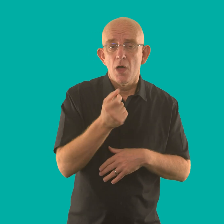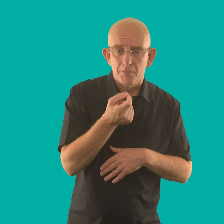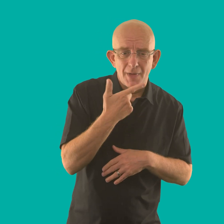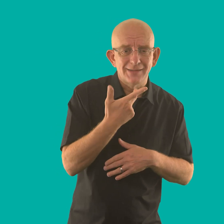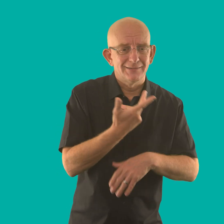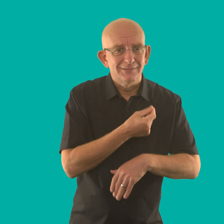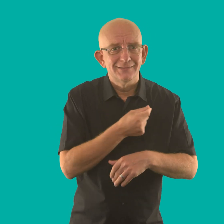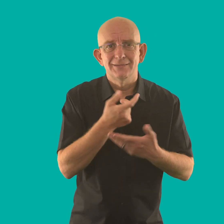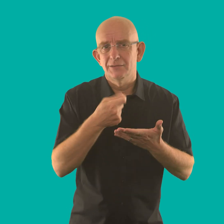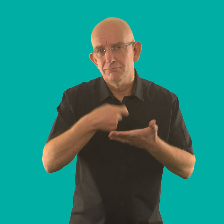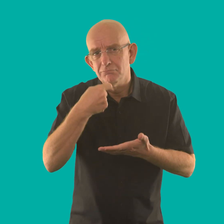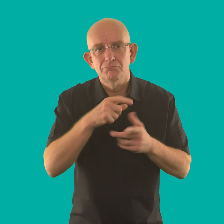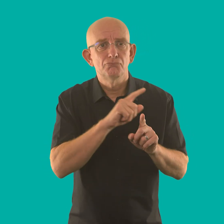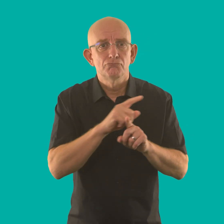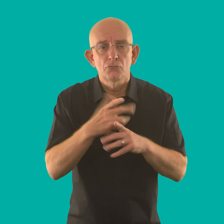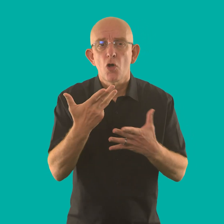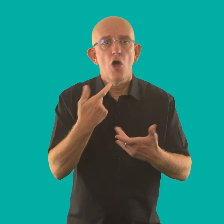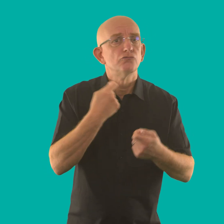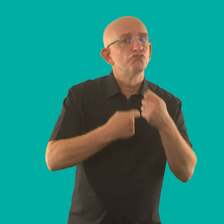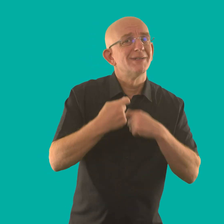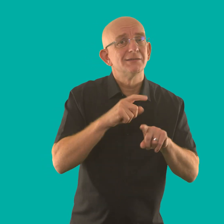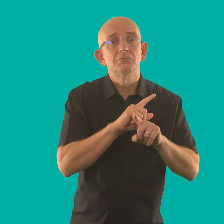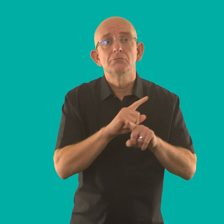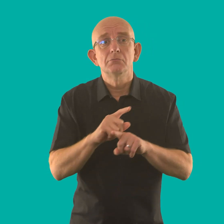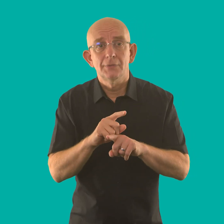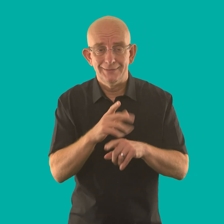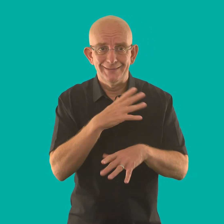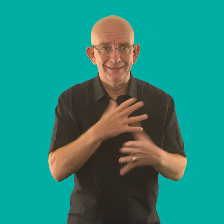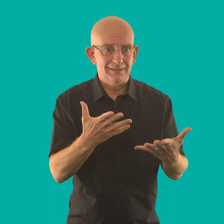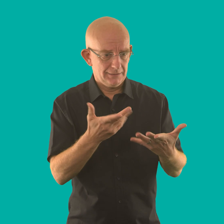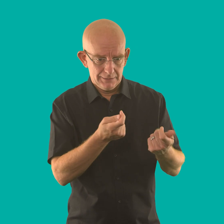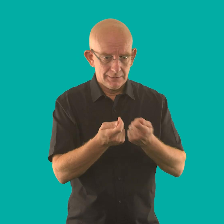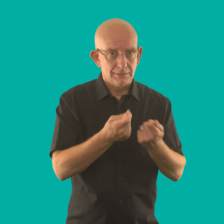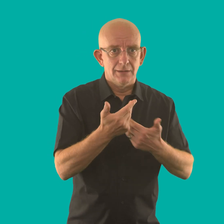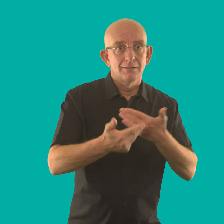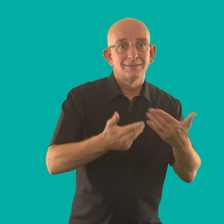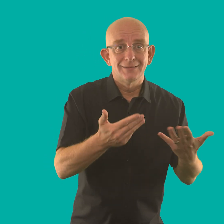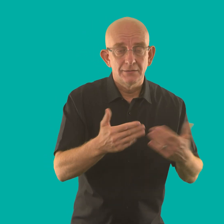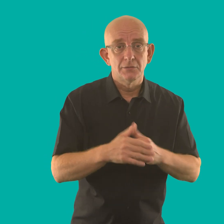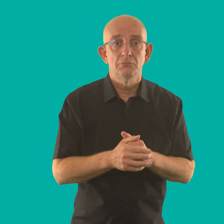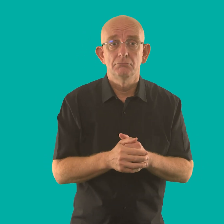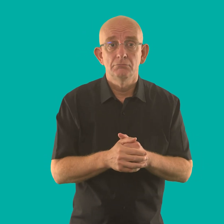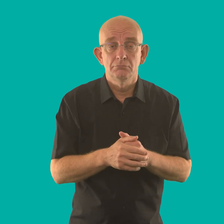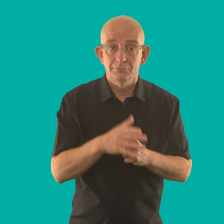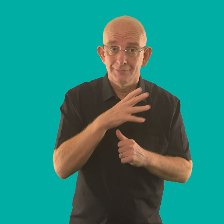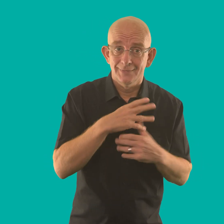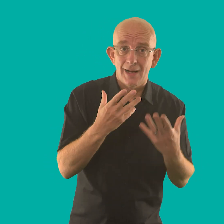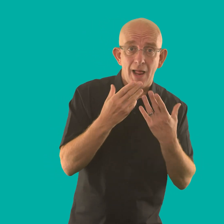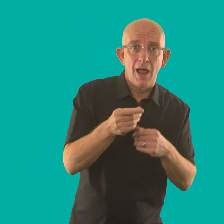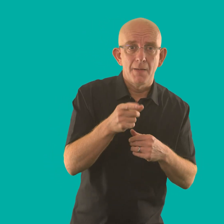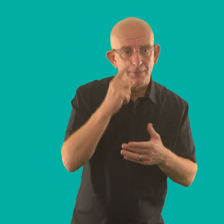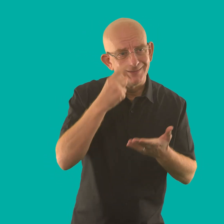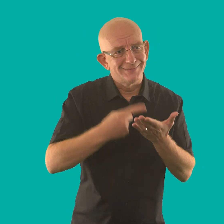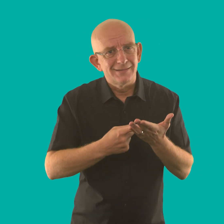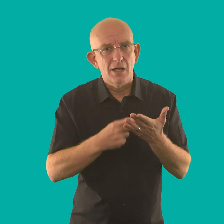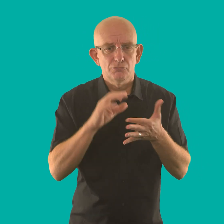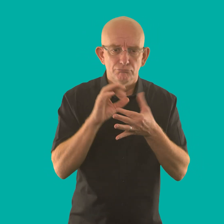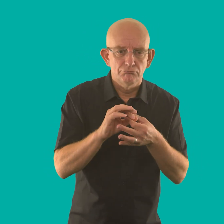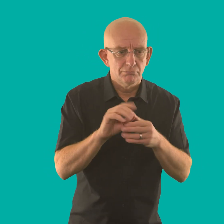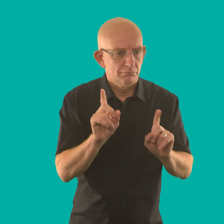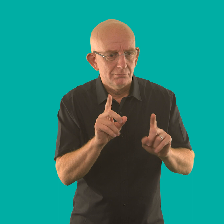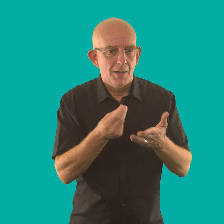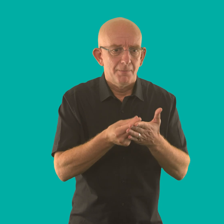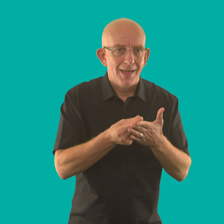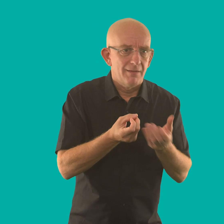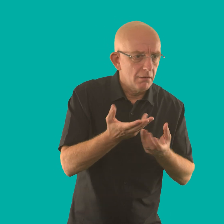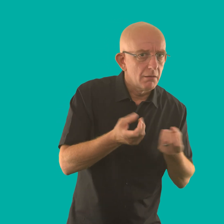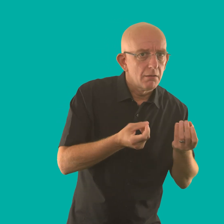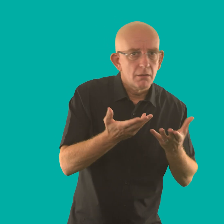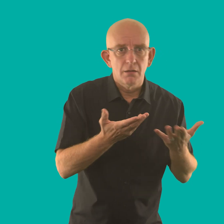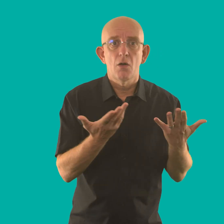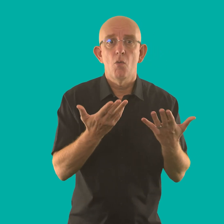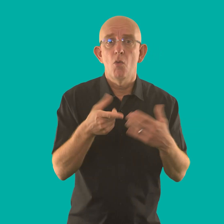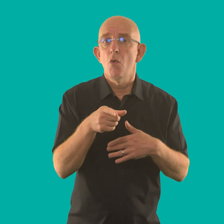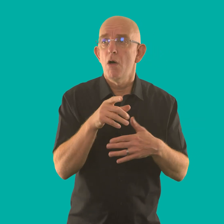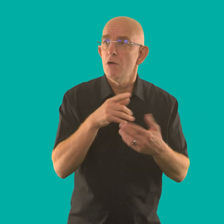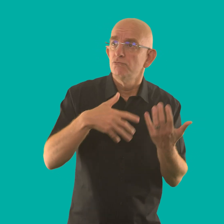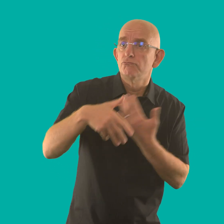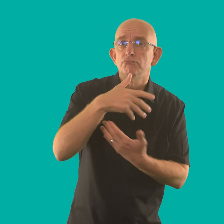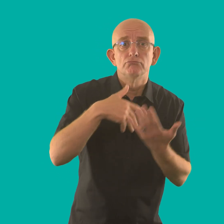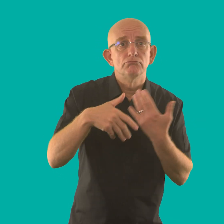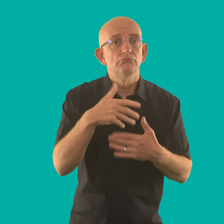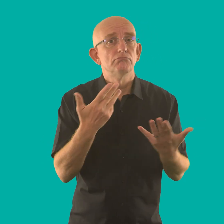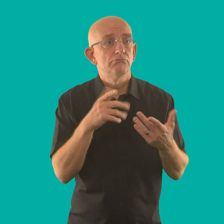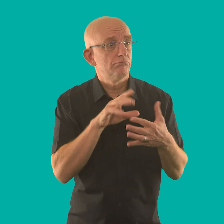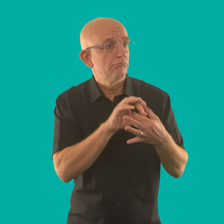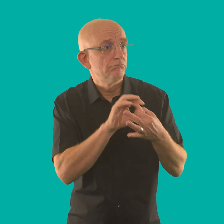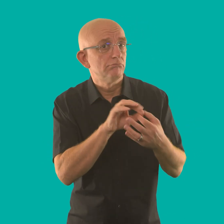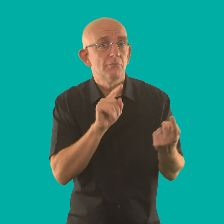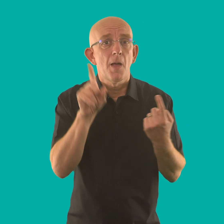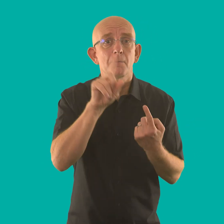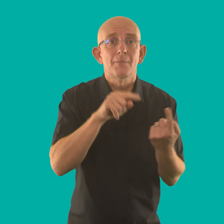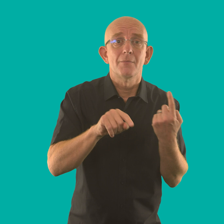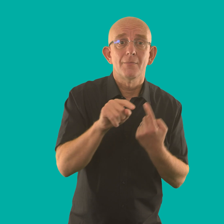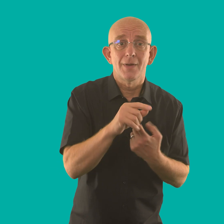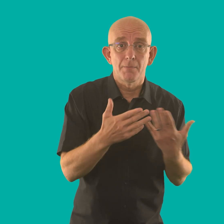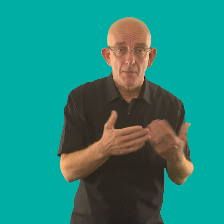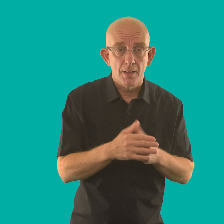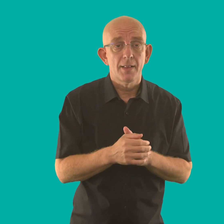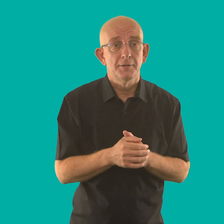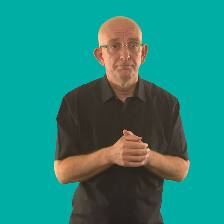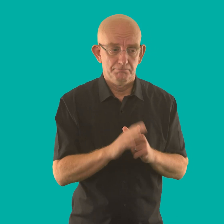managing your medicines or treatments, making decisions about money and socialising and being around other people.